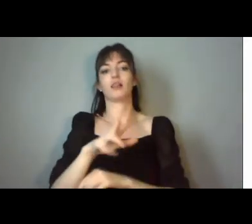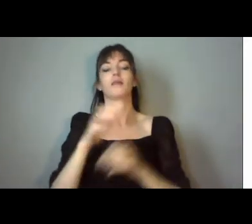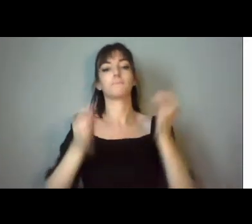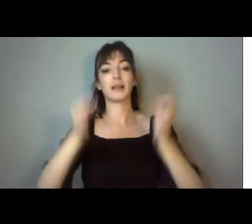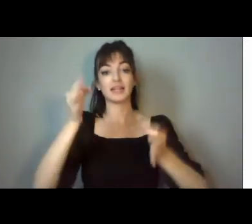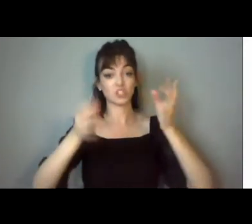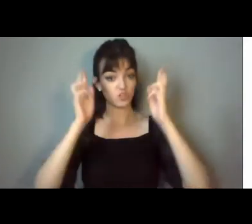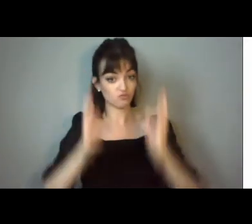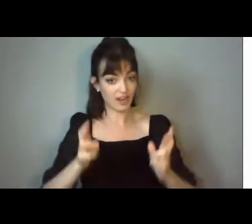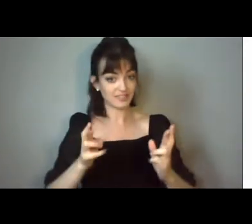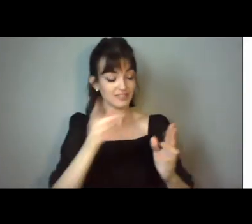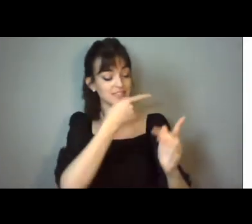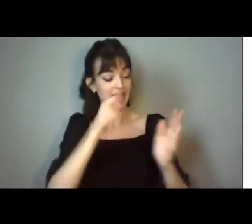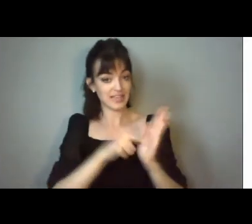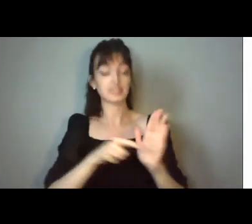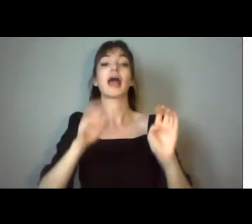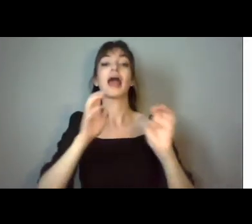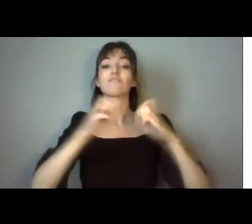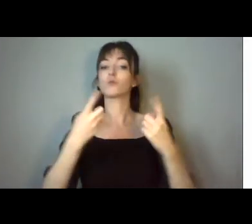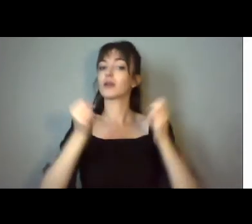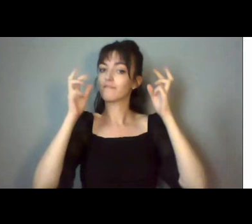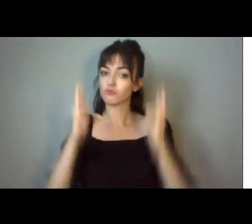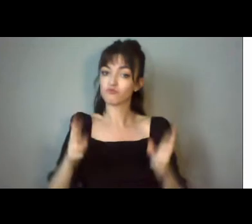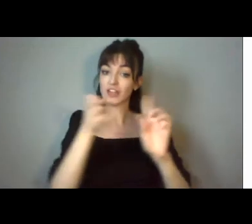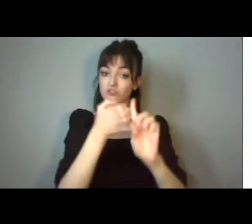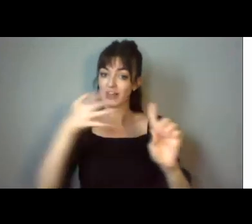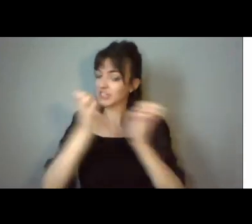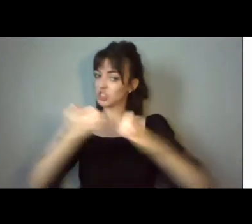everyone shall have the right to recognition everywhere as a person before the law.